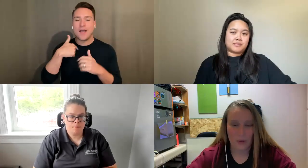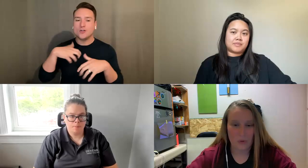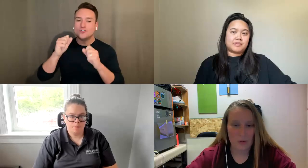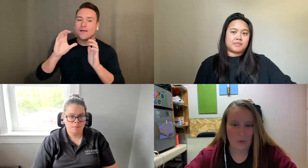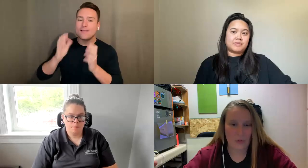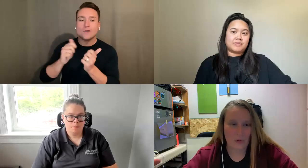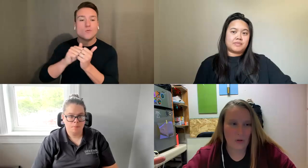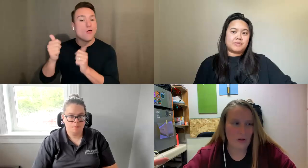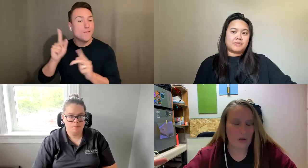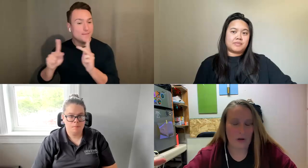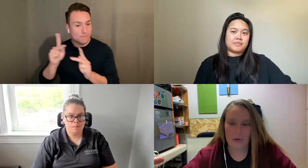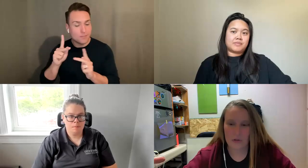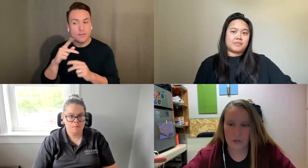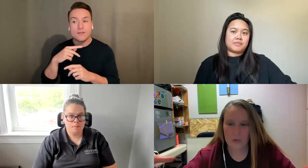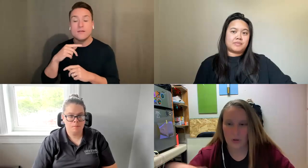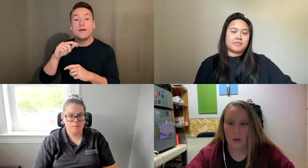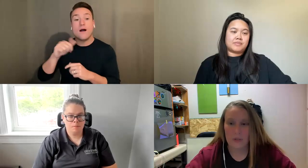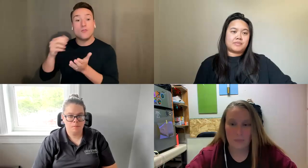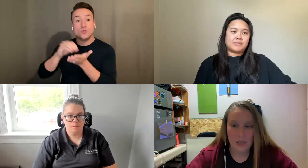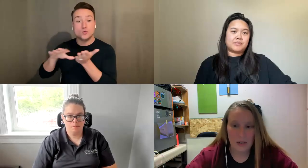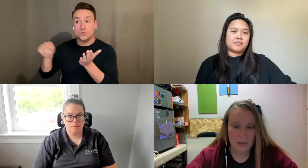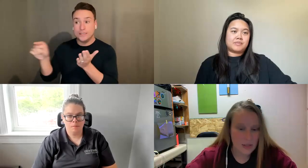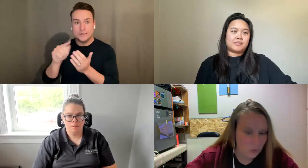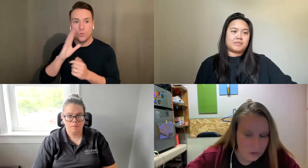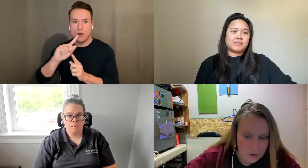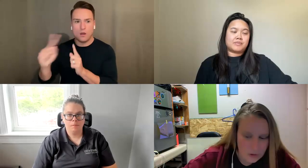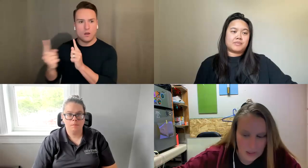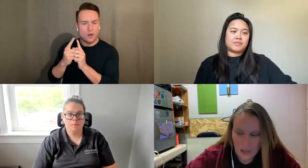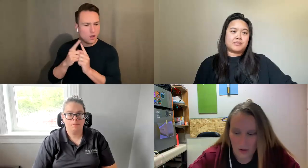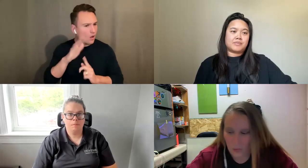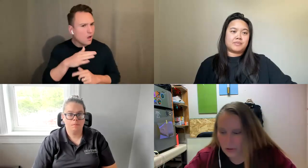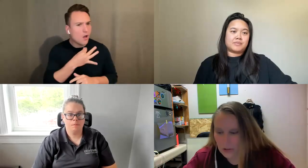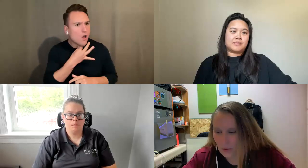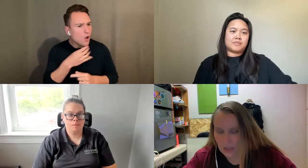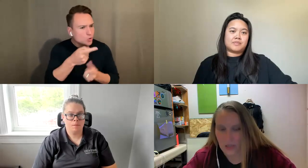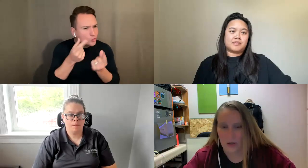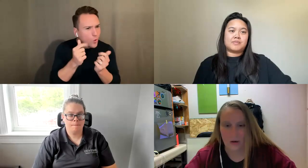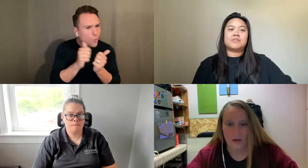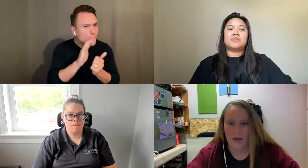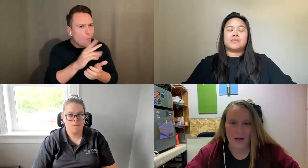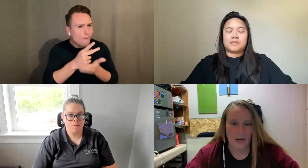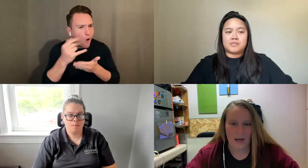When people, the other students would come to me and say what are you doing here, what are you doing here?